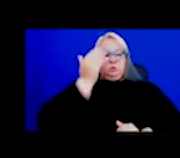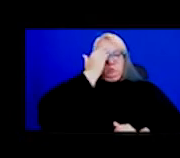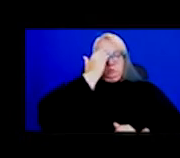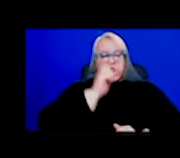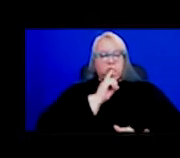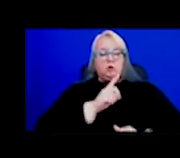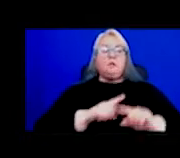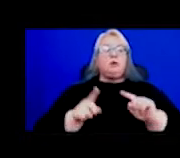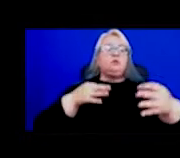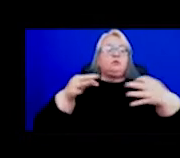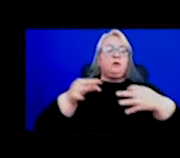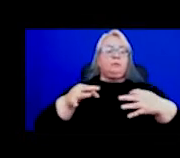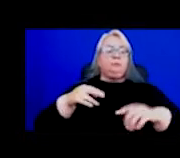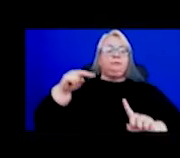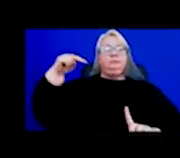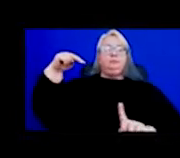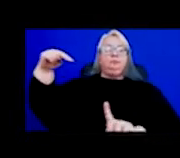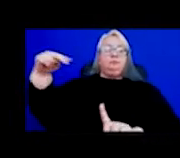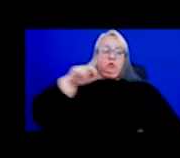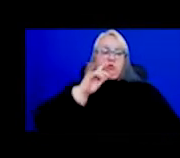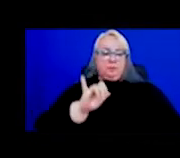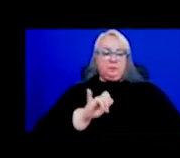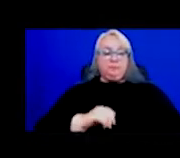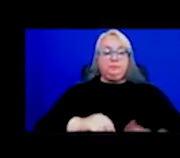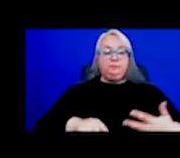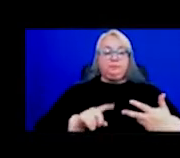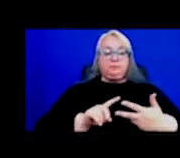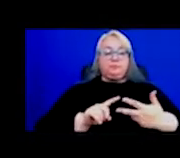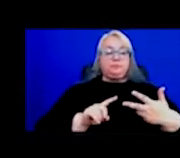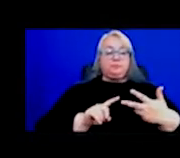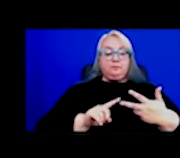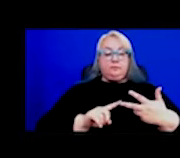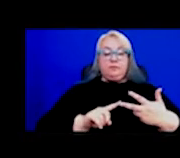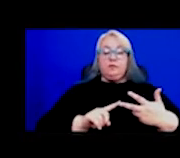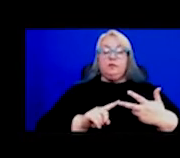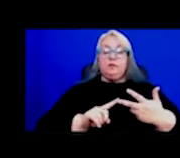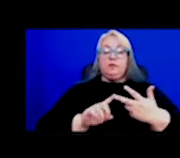at developing solutions to improve outcomes for disabled persons in tribal communities and we have